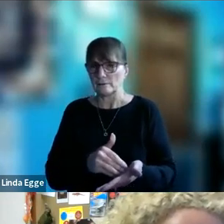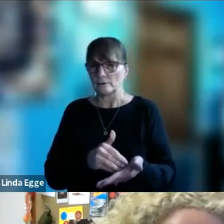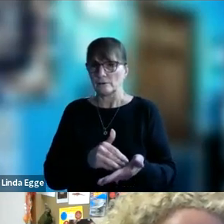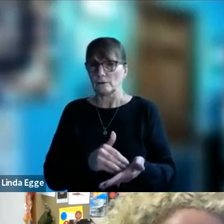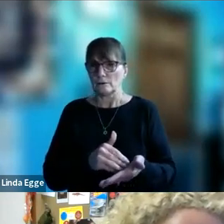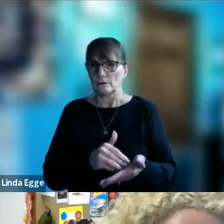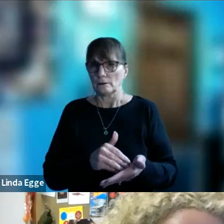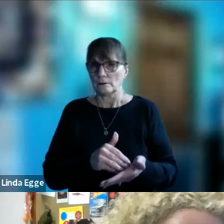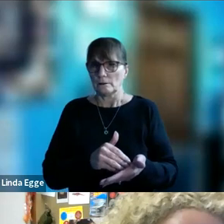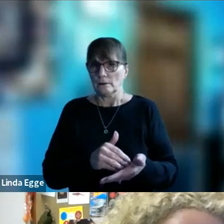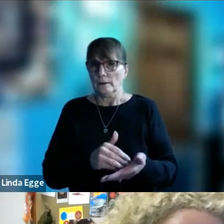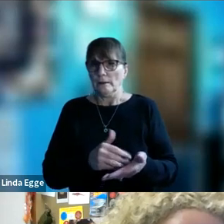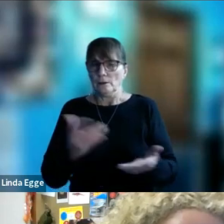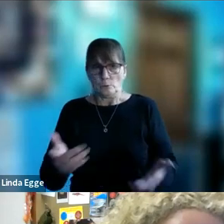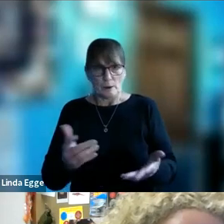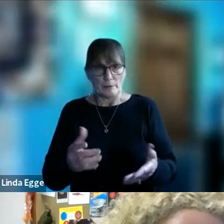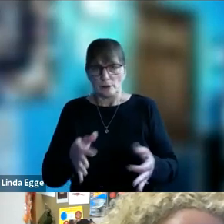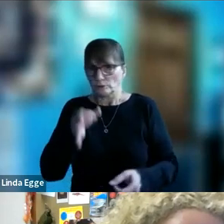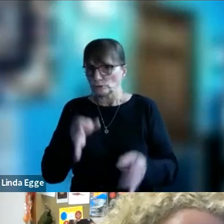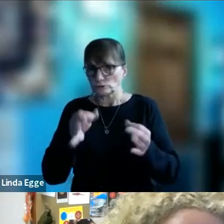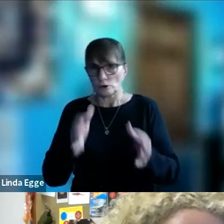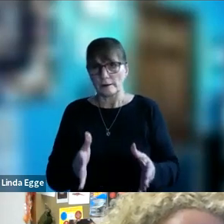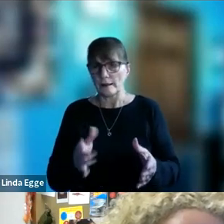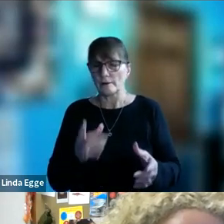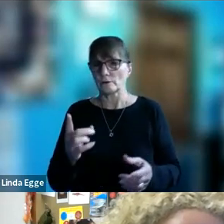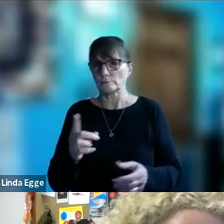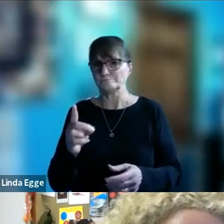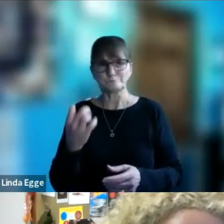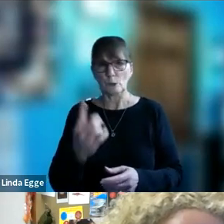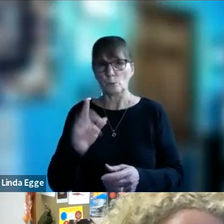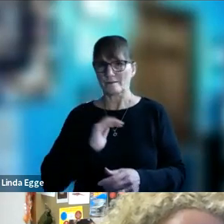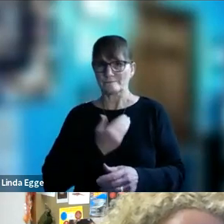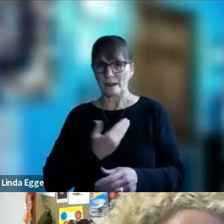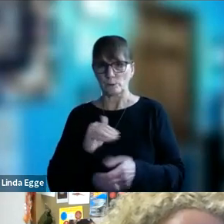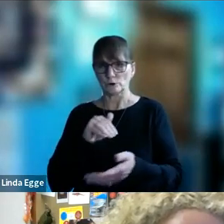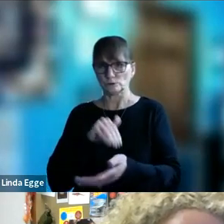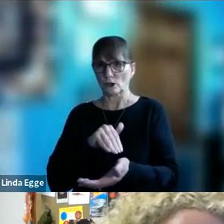whether the adjudicator makes that comment or one of our doctors, we might infer that too. Like yes we see this,